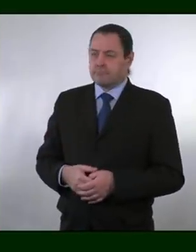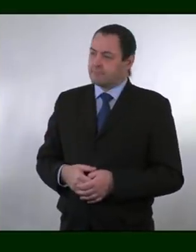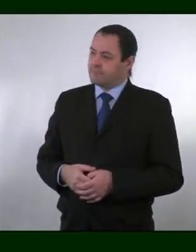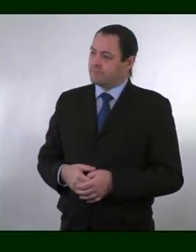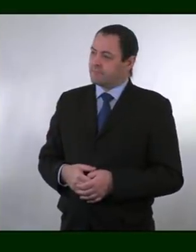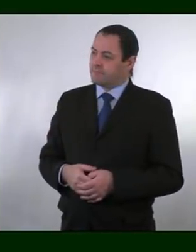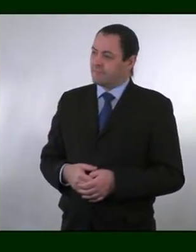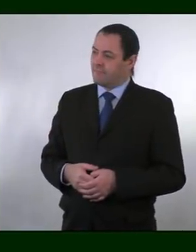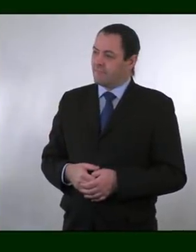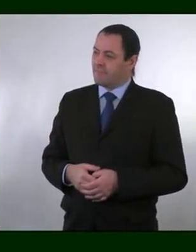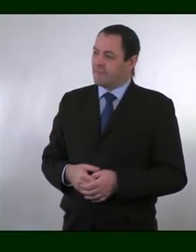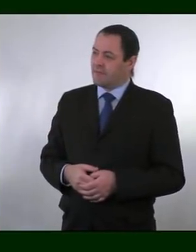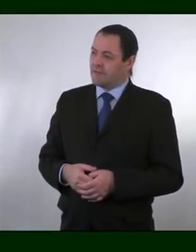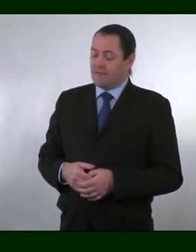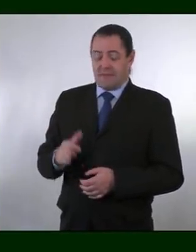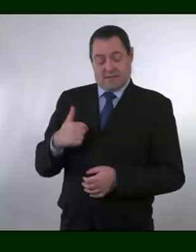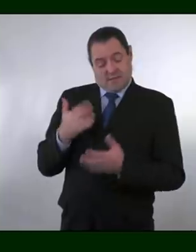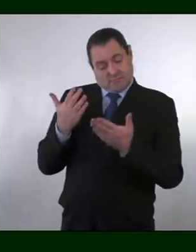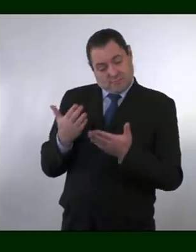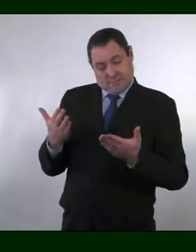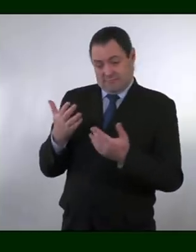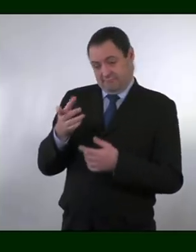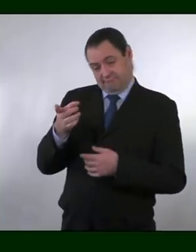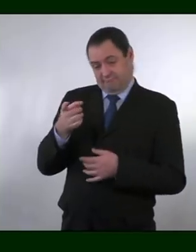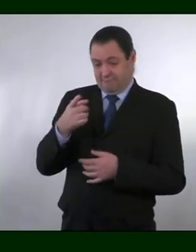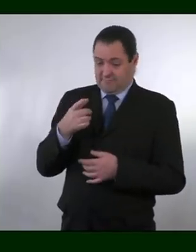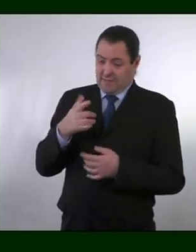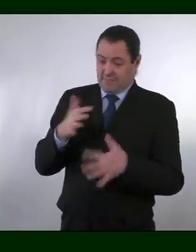I respectfully refer the right hon. Gentleman to the answer I gave to the Leader of the